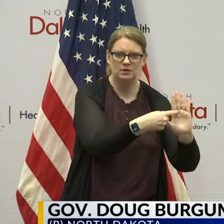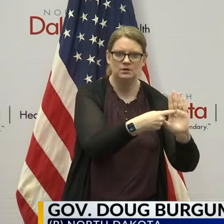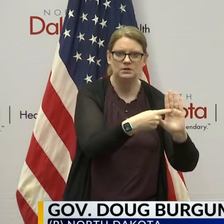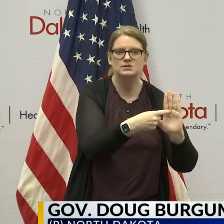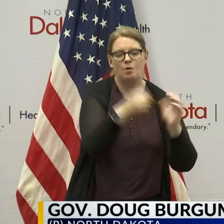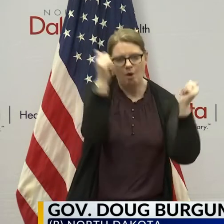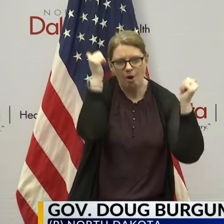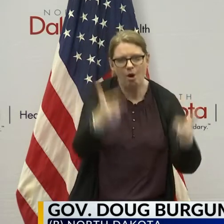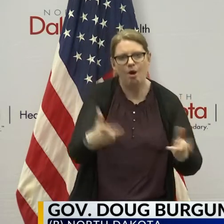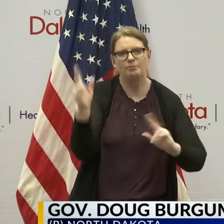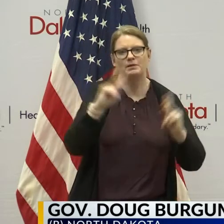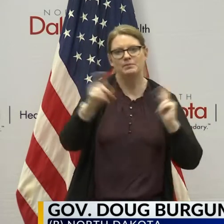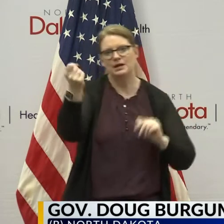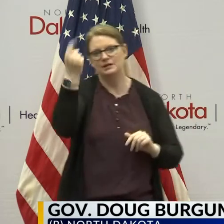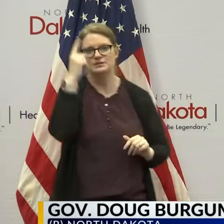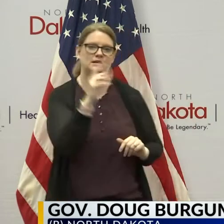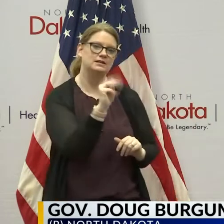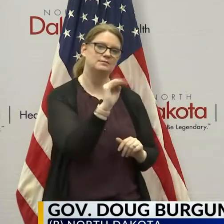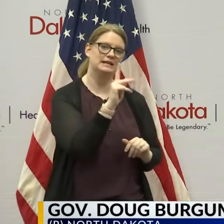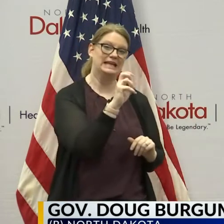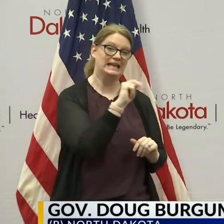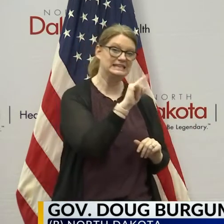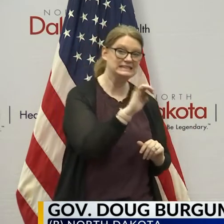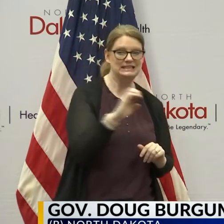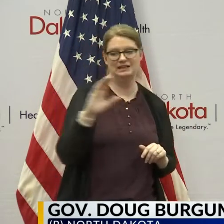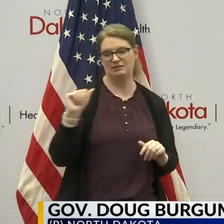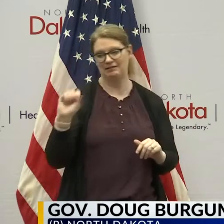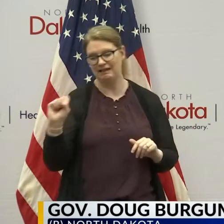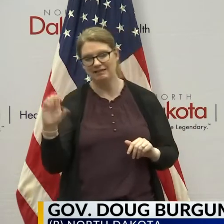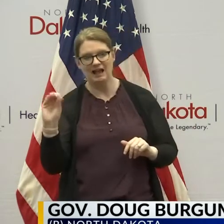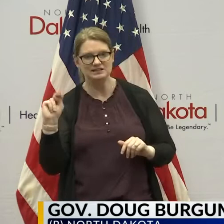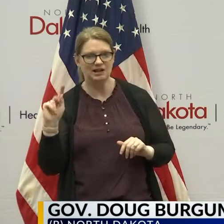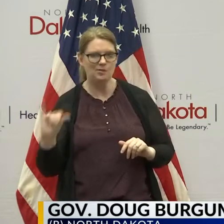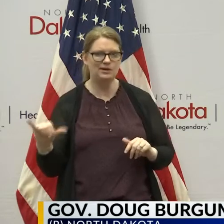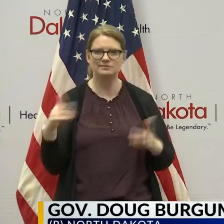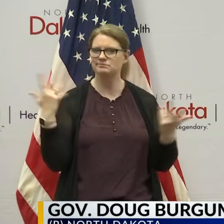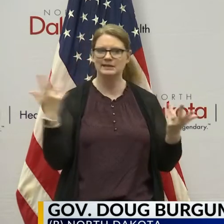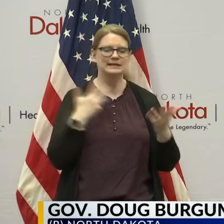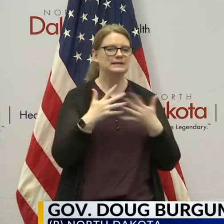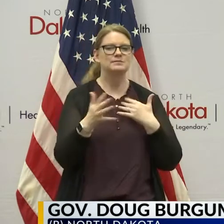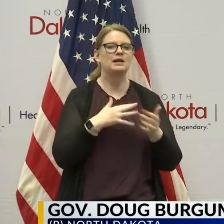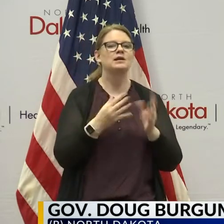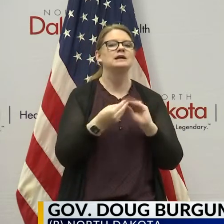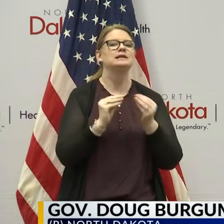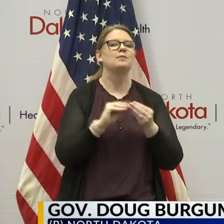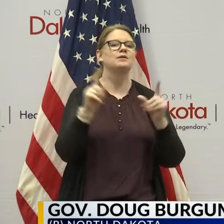TO TESTING AROUND THE STATE AND WE WILL CONTINUE TO PUSH THIS INFORMATION OUT TO HELP PEOPLE UNDERSTAND ON BOTH ENDS OF THE